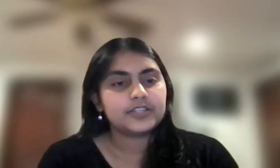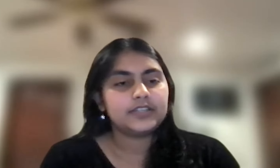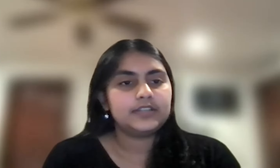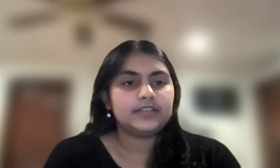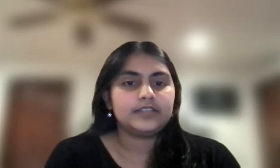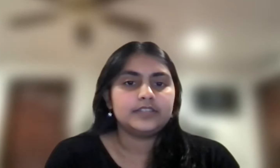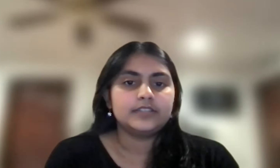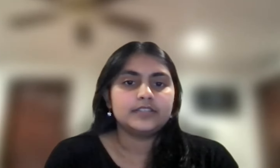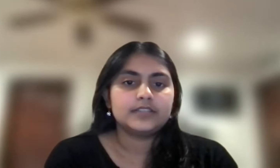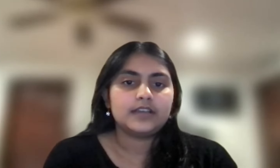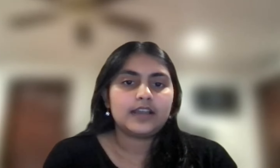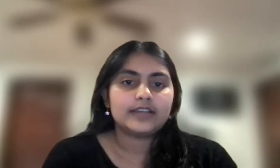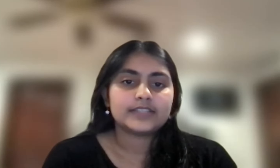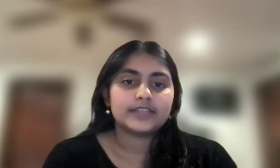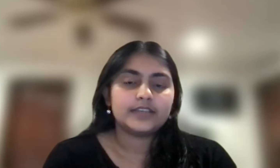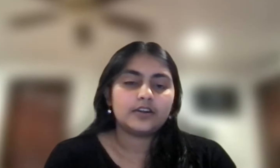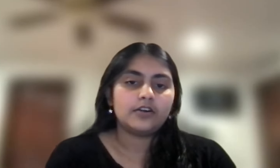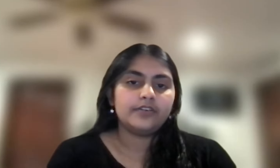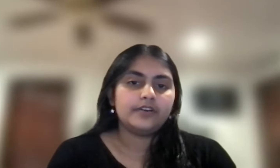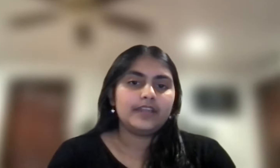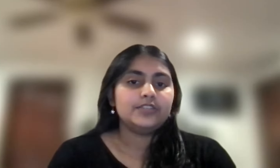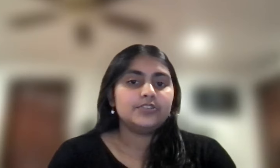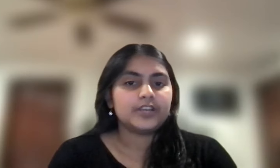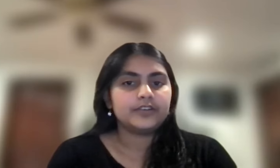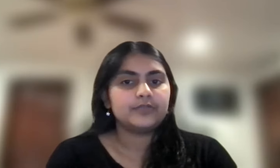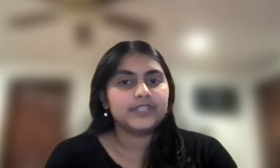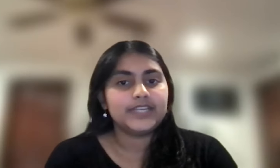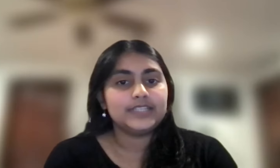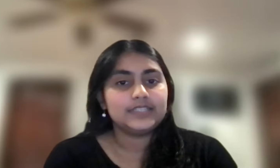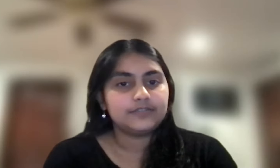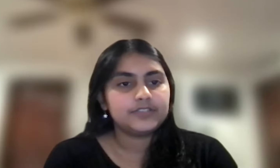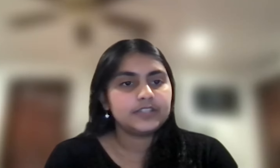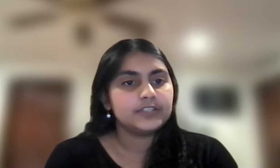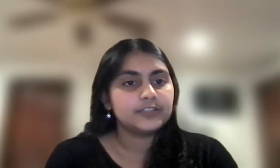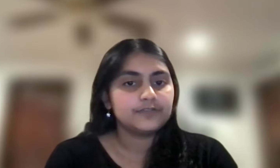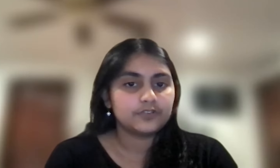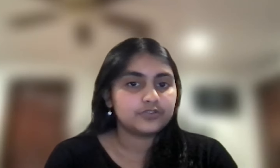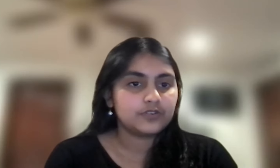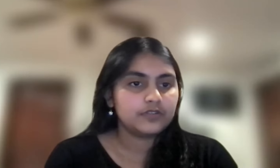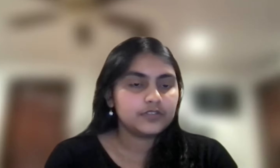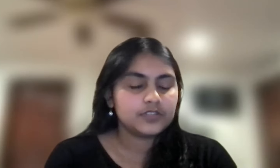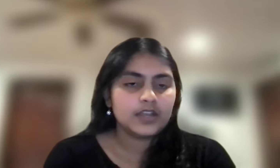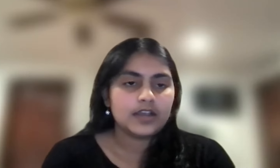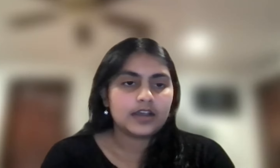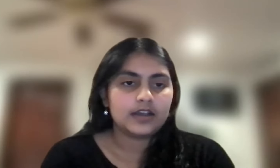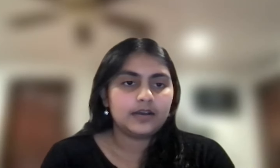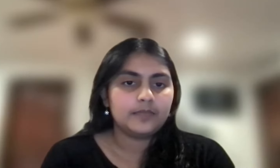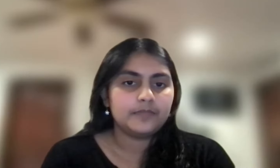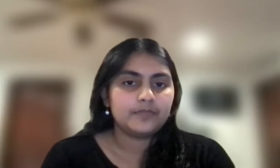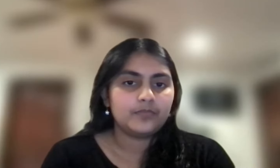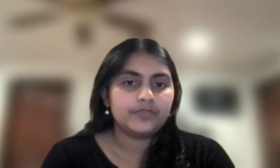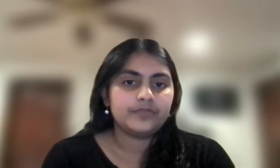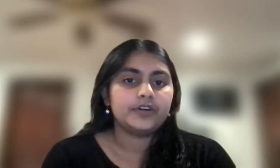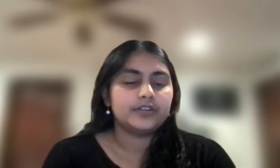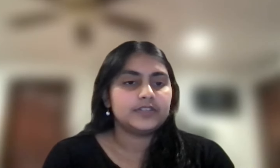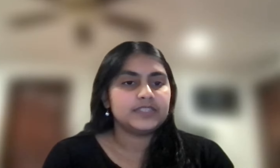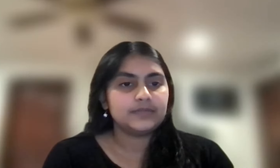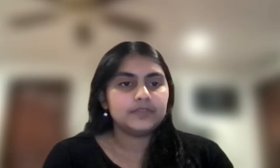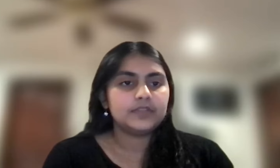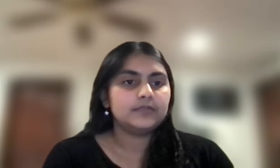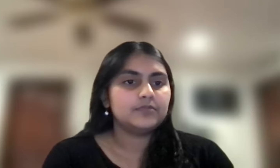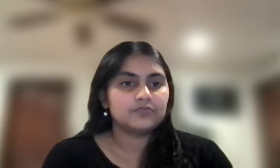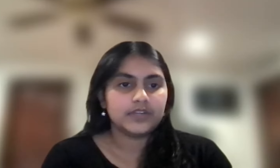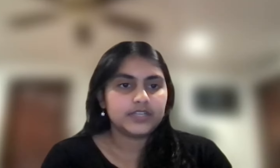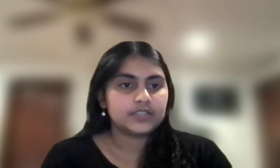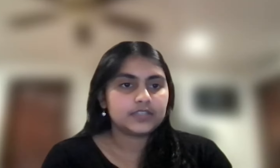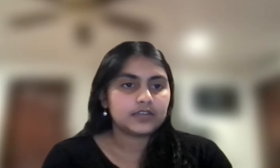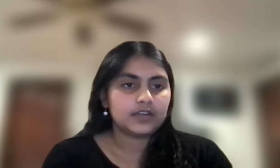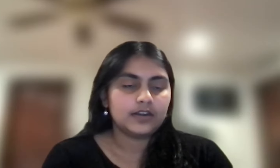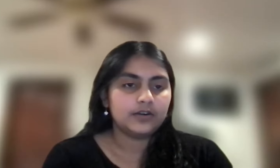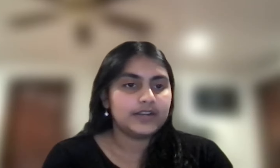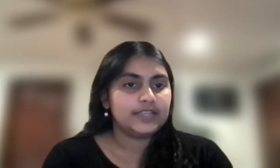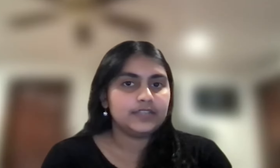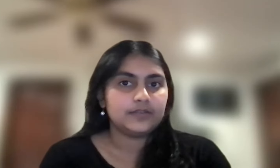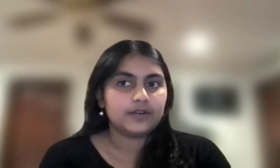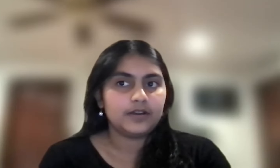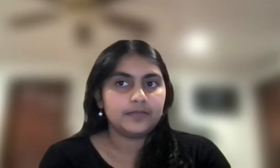But they have found a love for new things that they never would have tried prior.